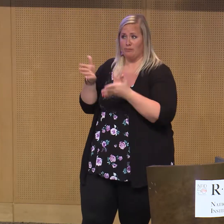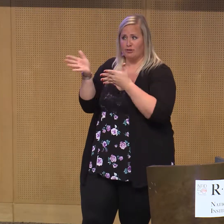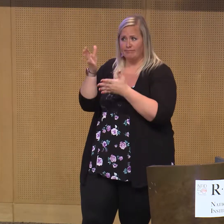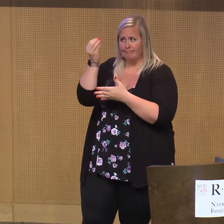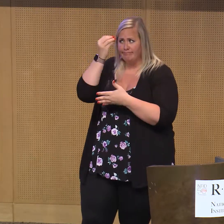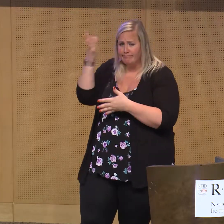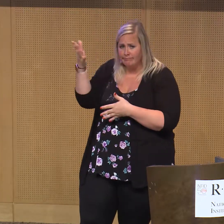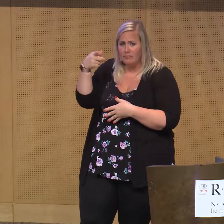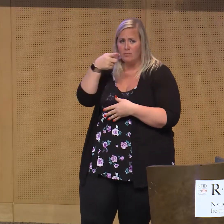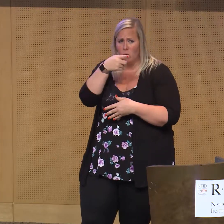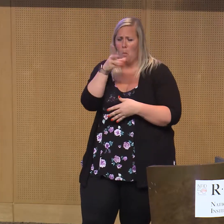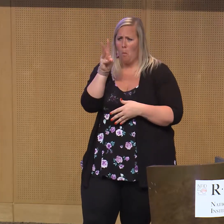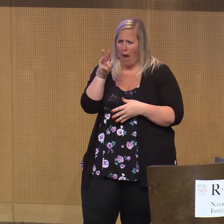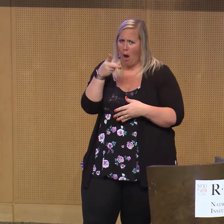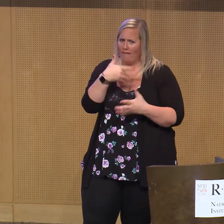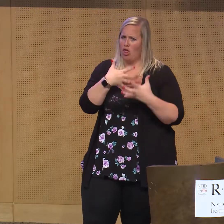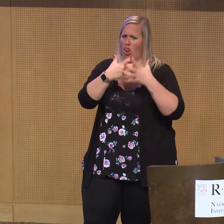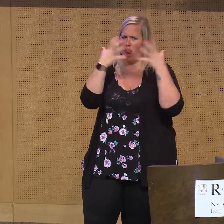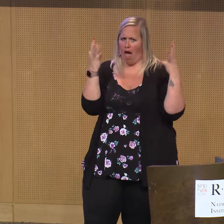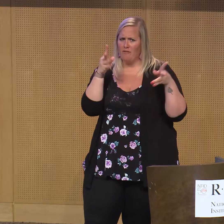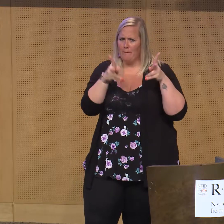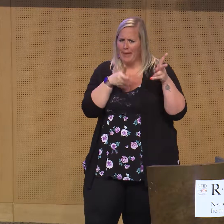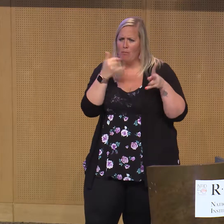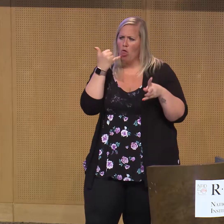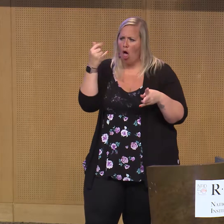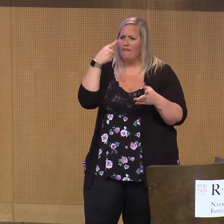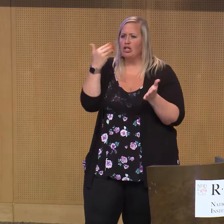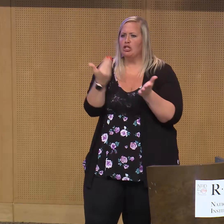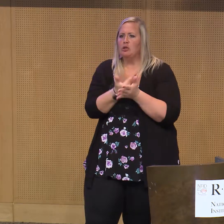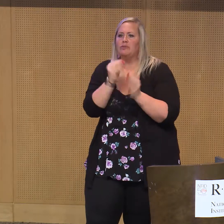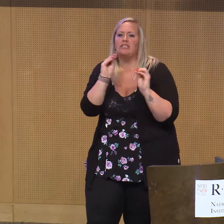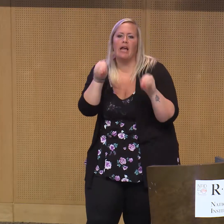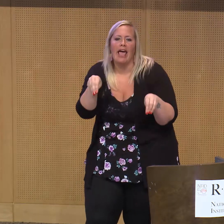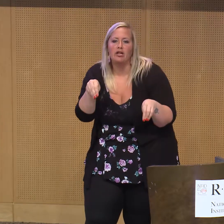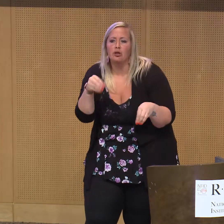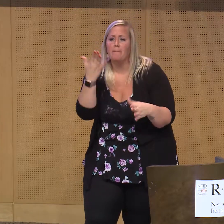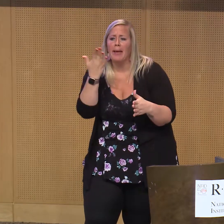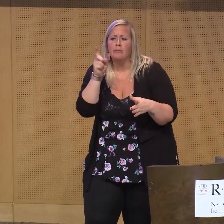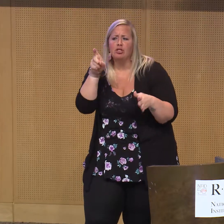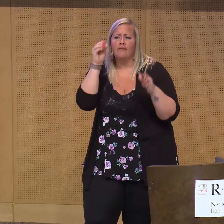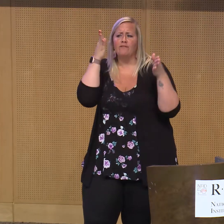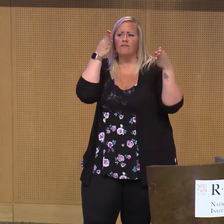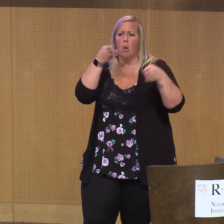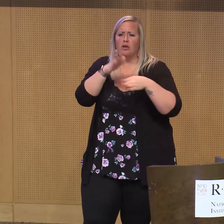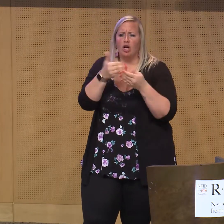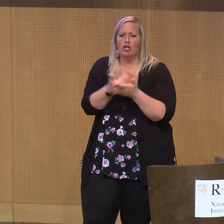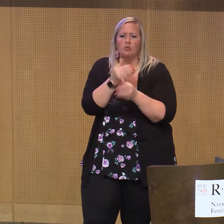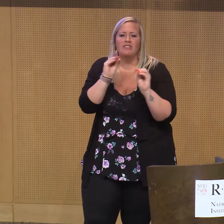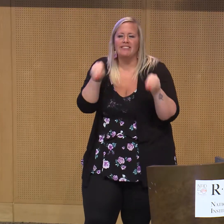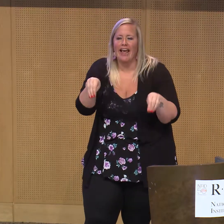and share it with our client that we can say to our client, "You've got a number of new customers